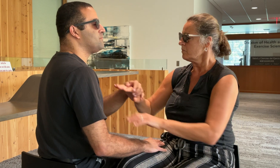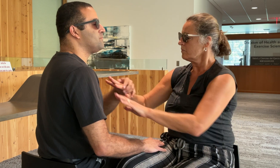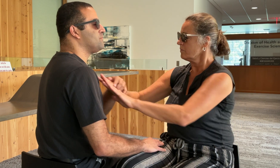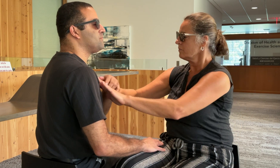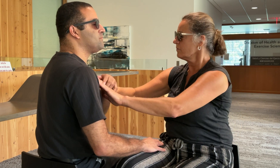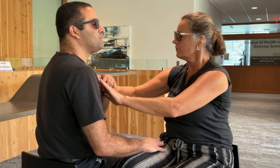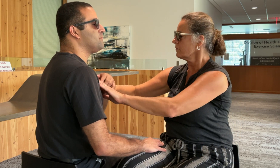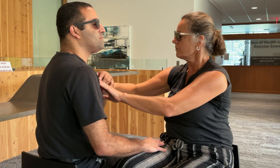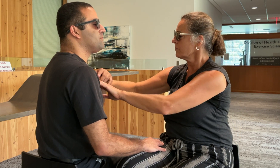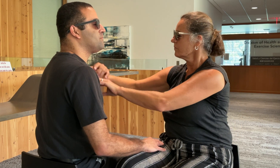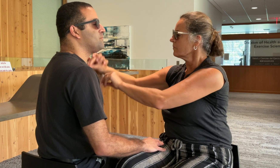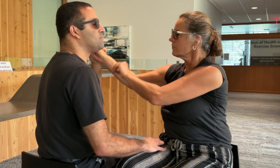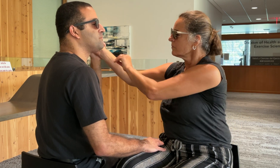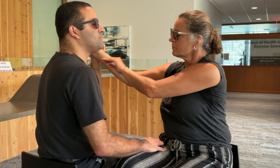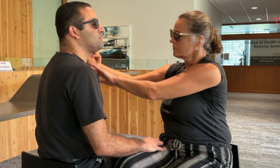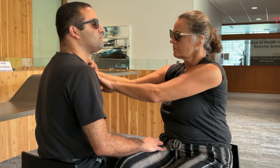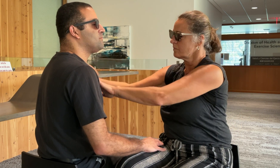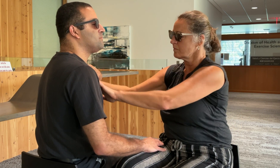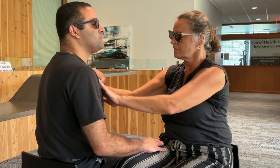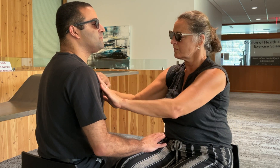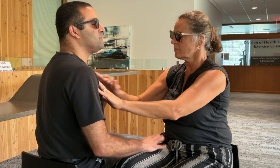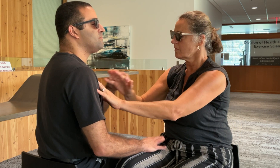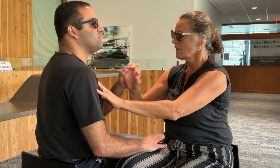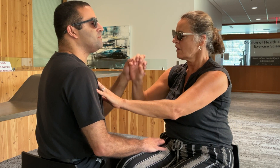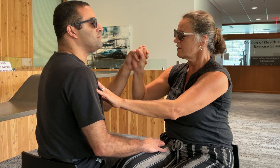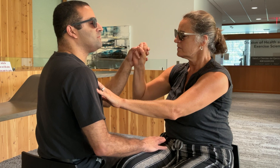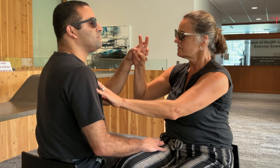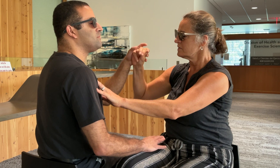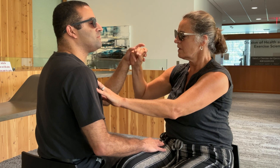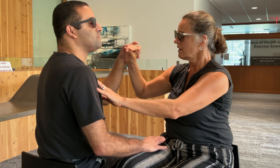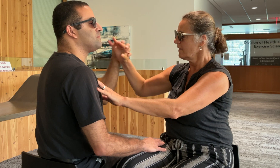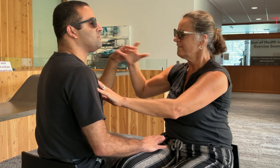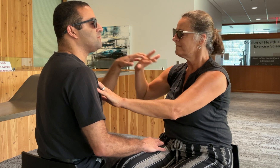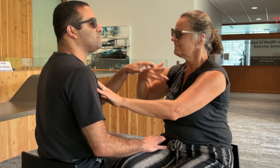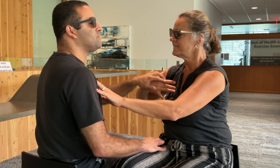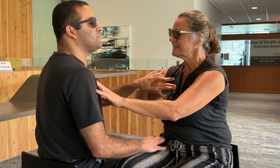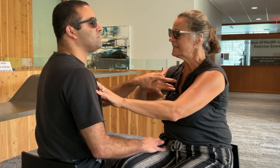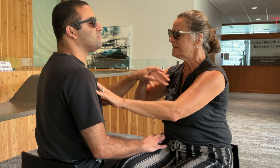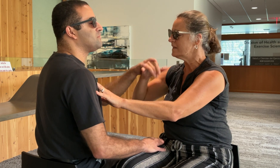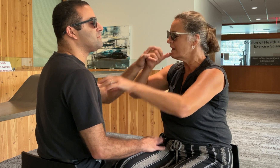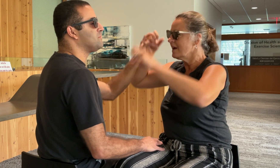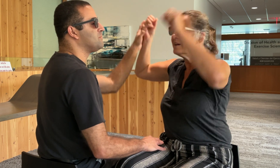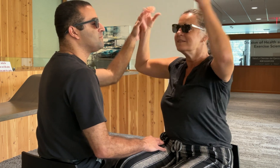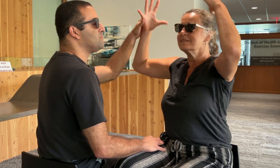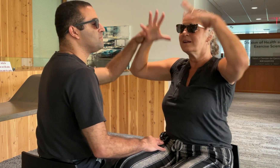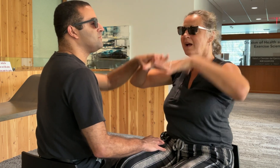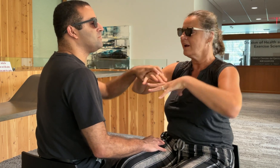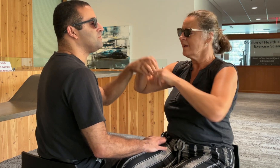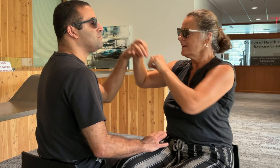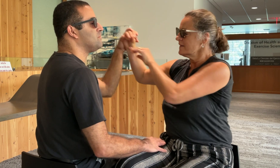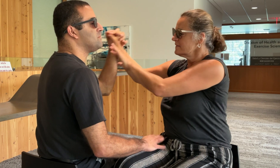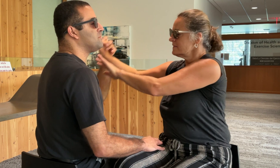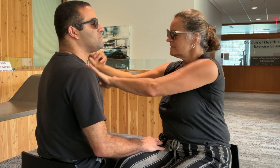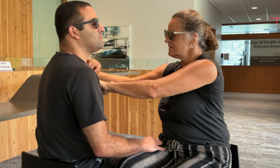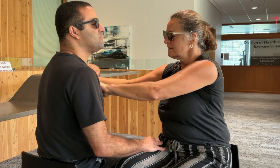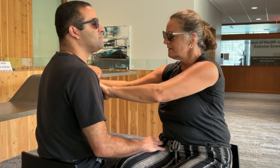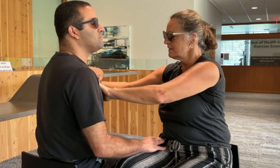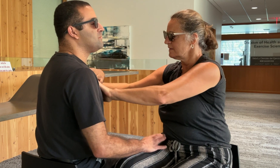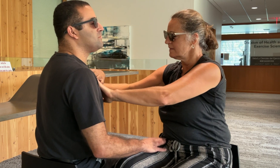Then using my H1 and H3 to touch from the H4 shoulder across the upper chest with strong fingers, engaging the feeling of the sun pouring down.